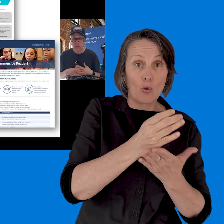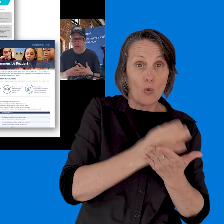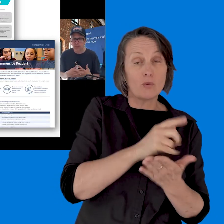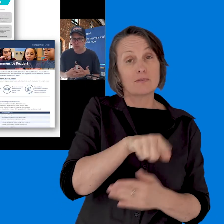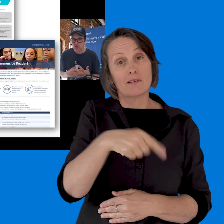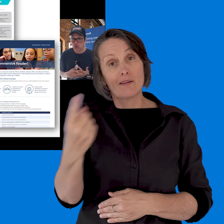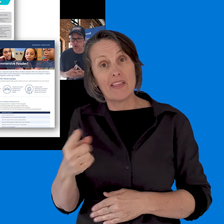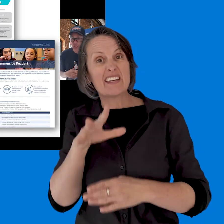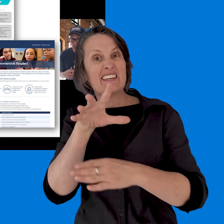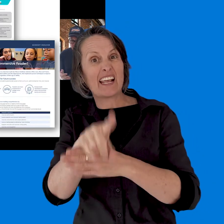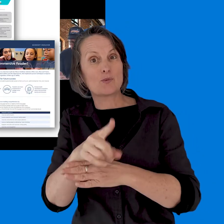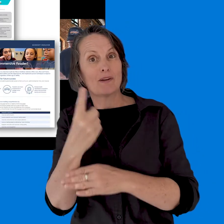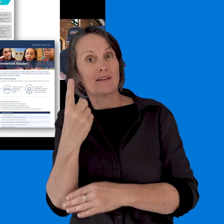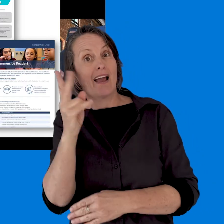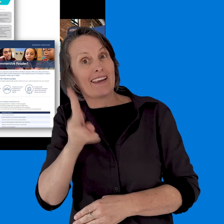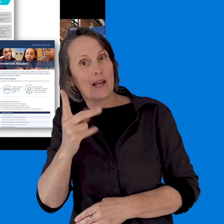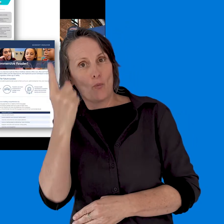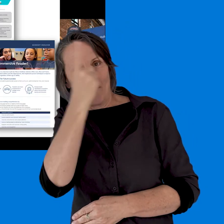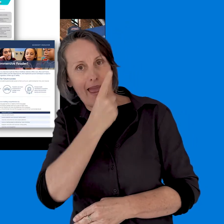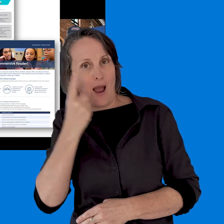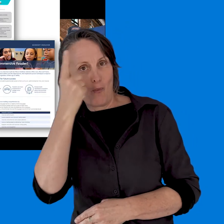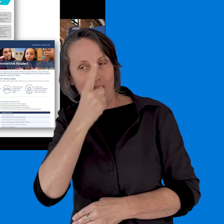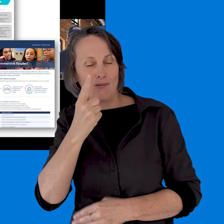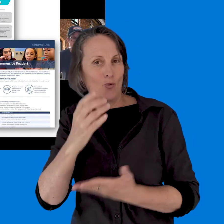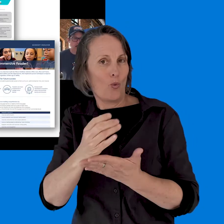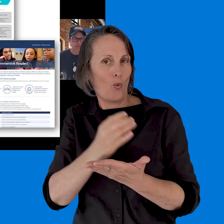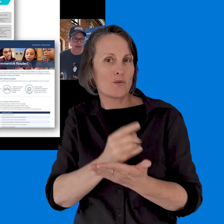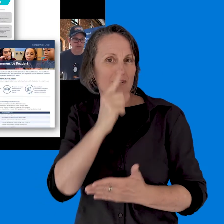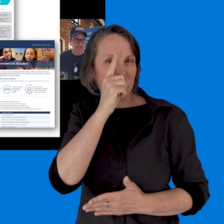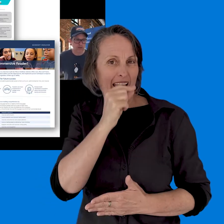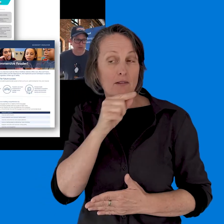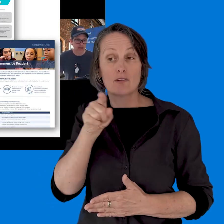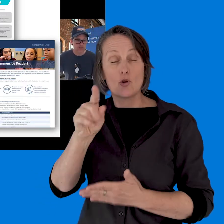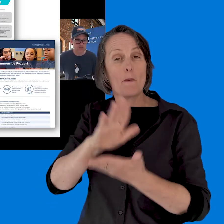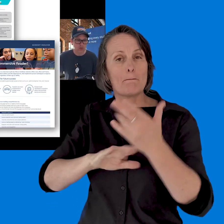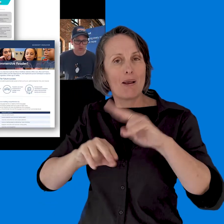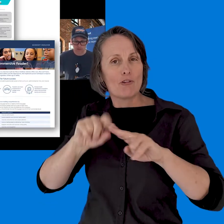but the parents will learn a lot of these reading and writing tools and even some of the math tools.